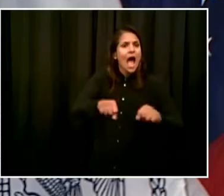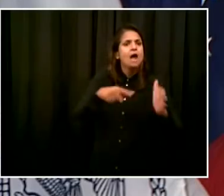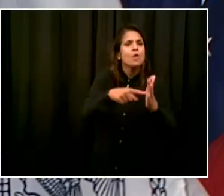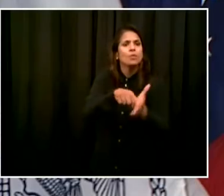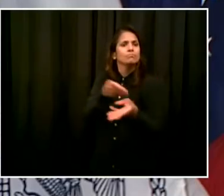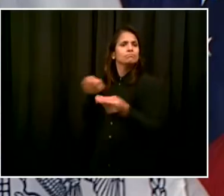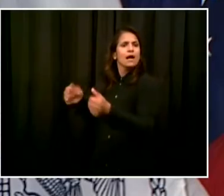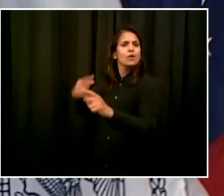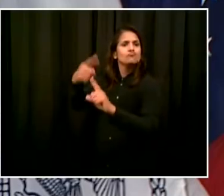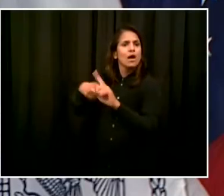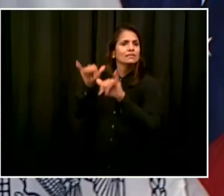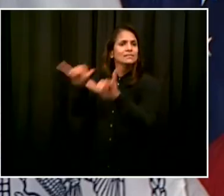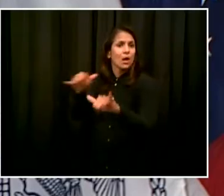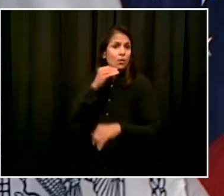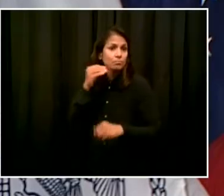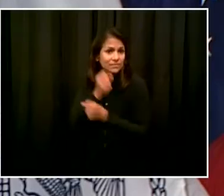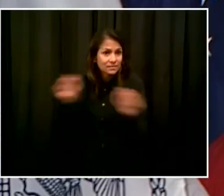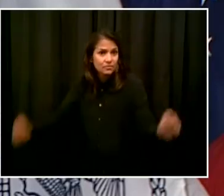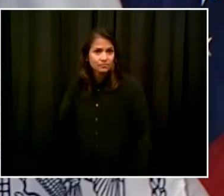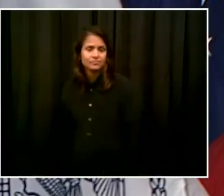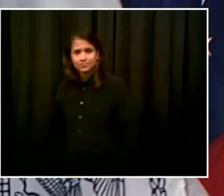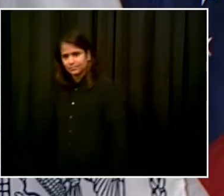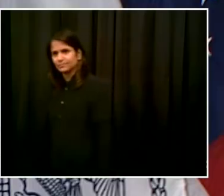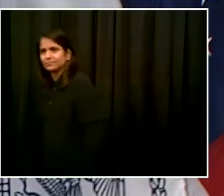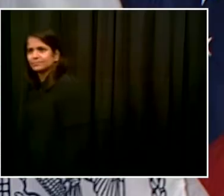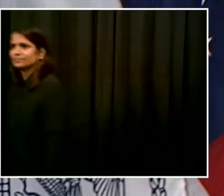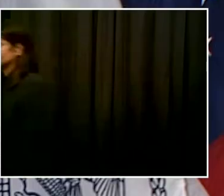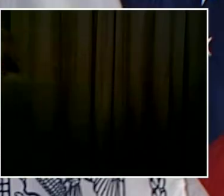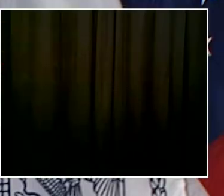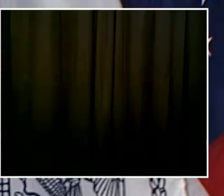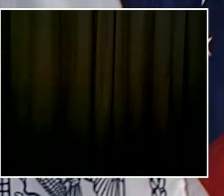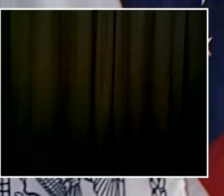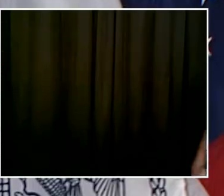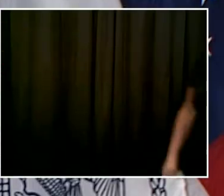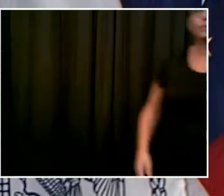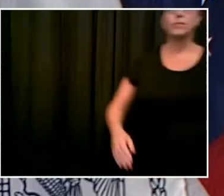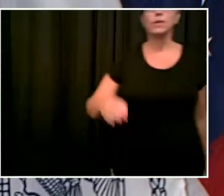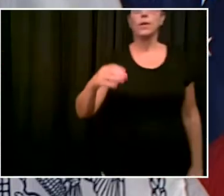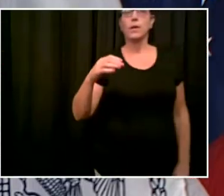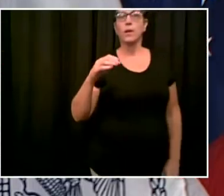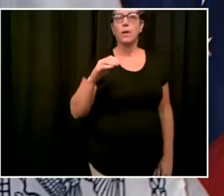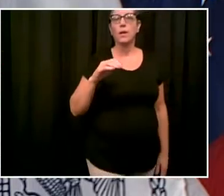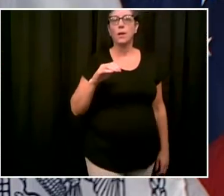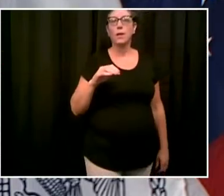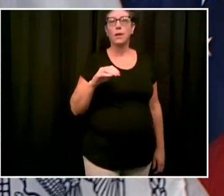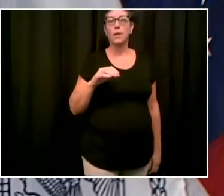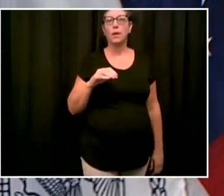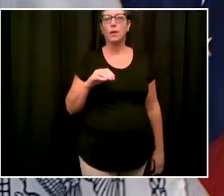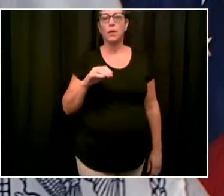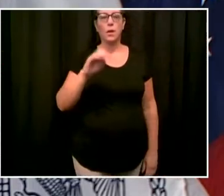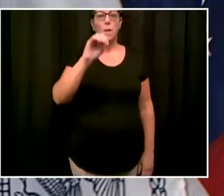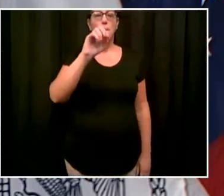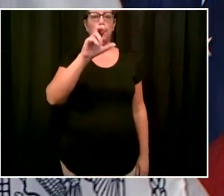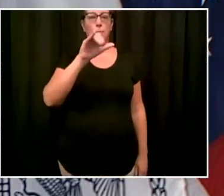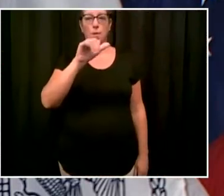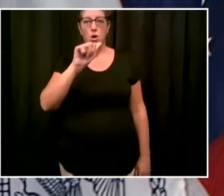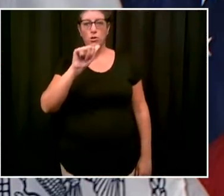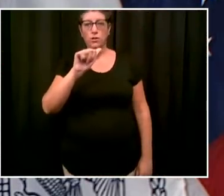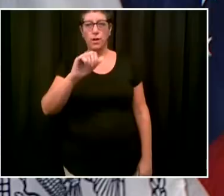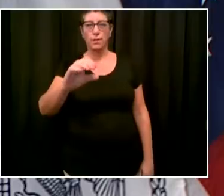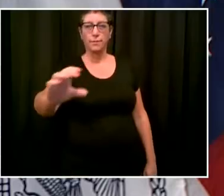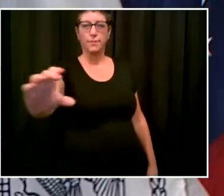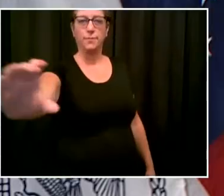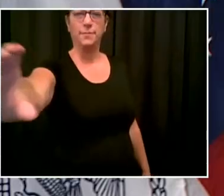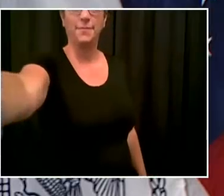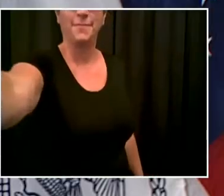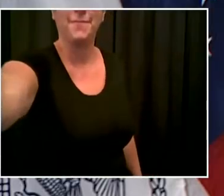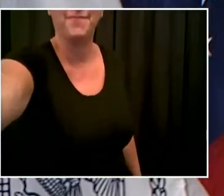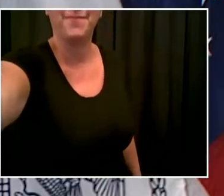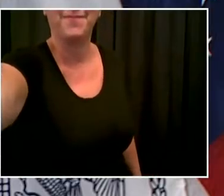HAVE MARCIA FROM